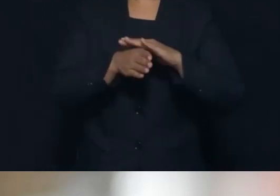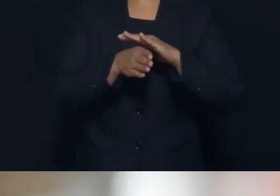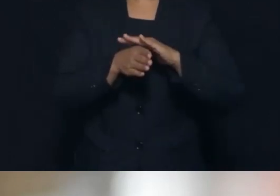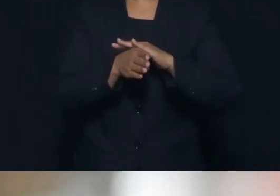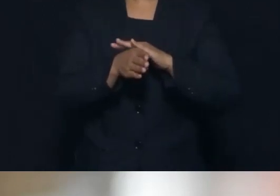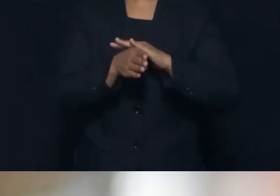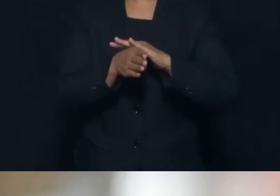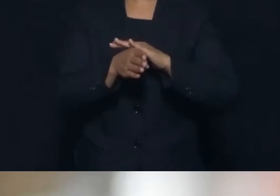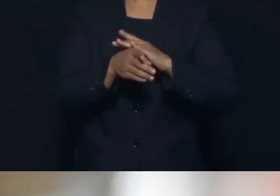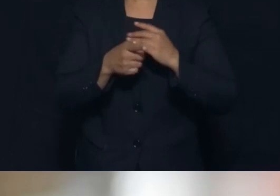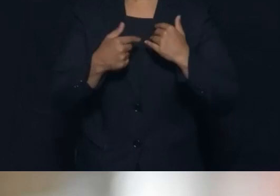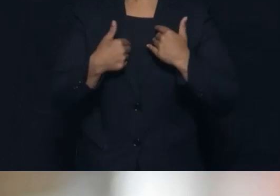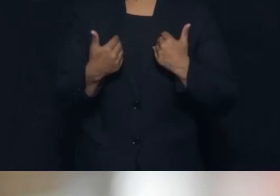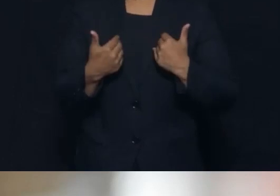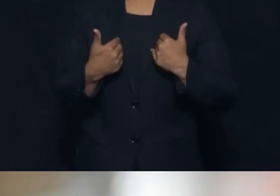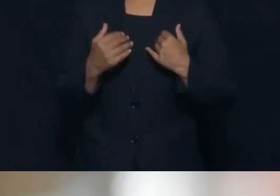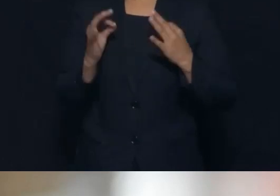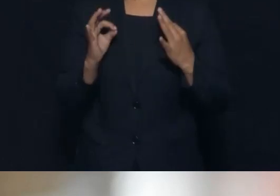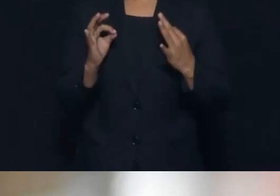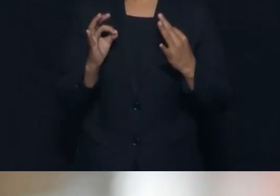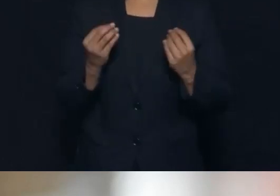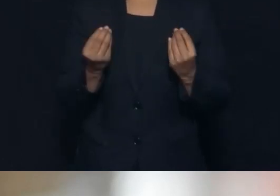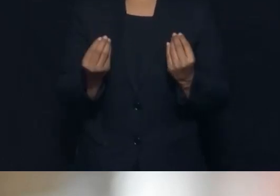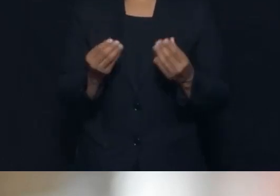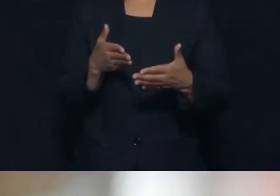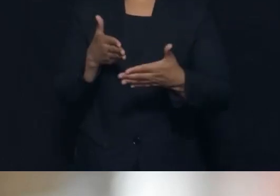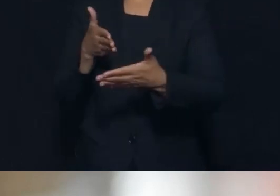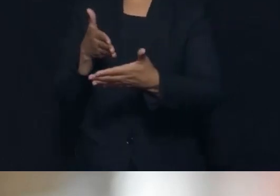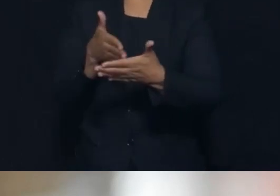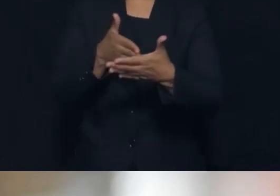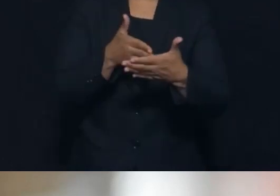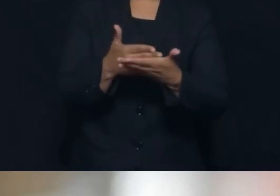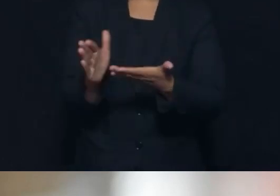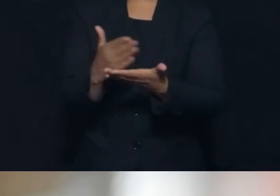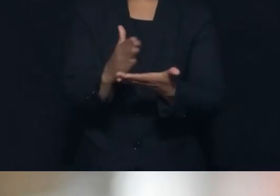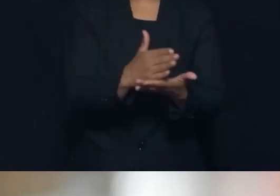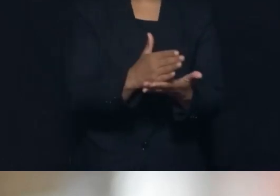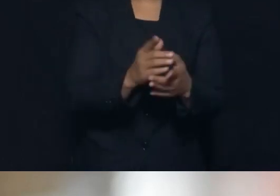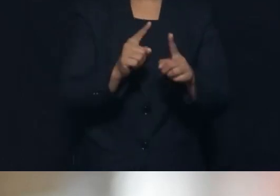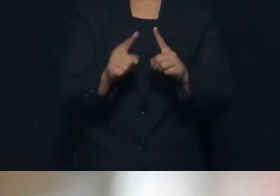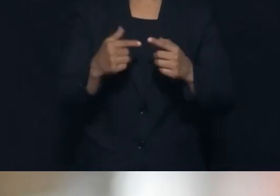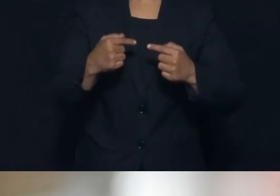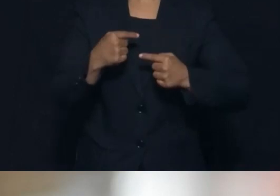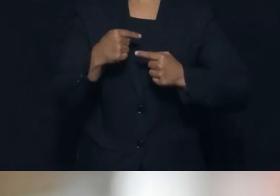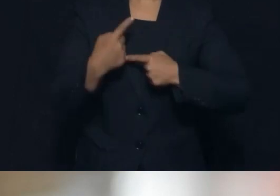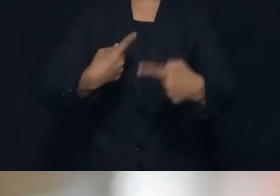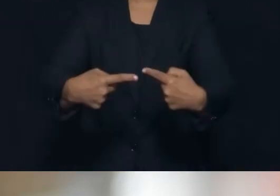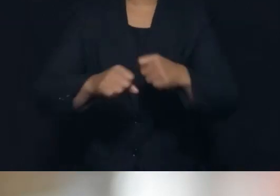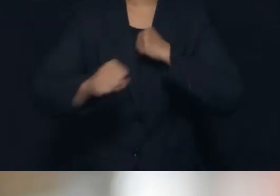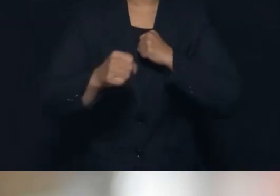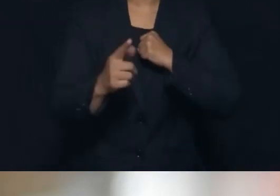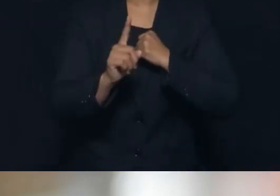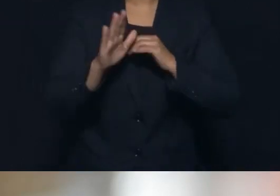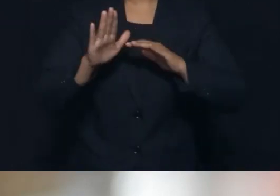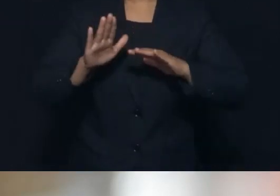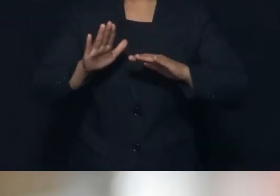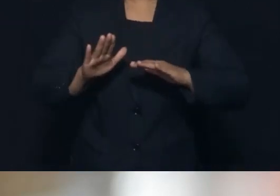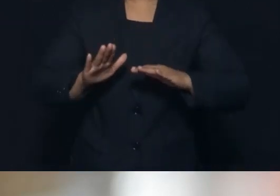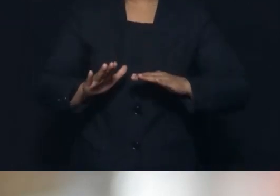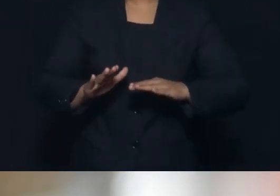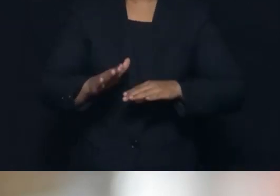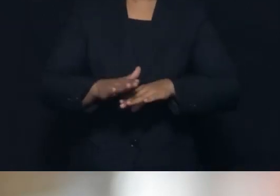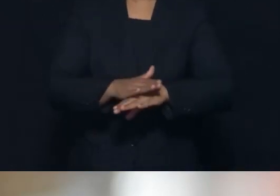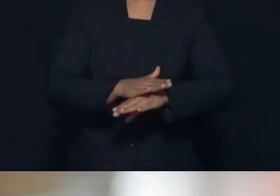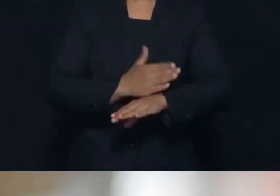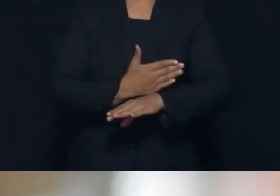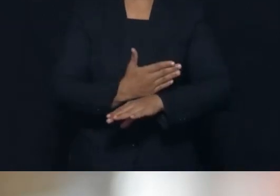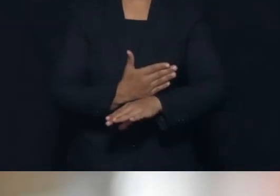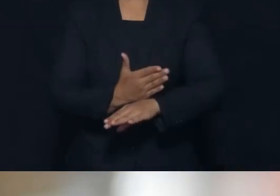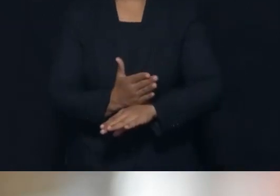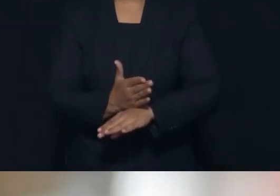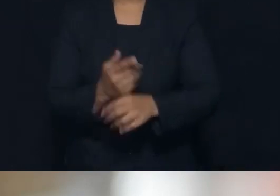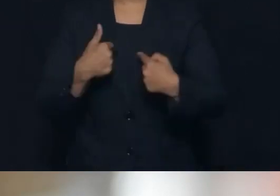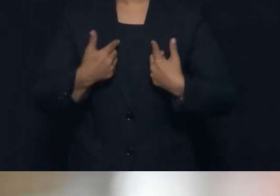for the very interesting discussions and I hope that you have online and here in the